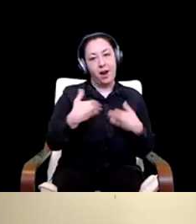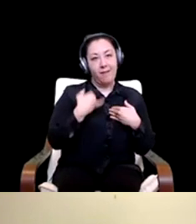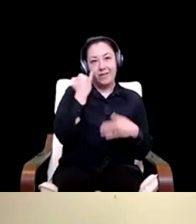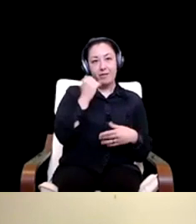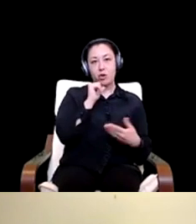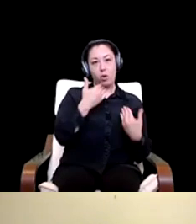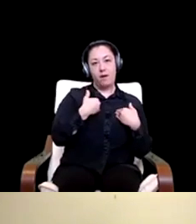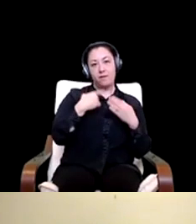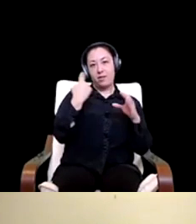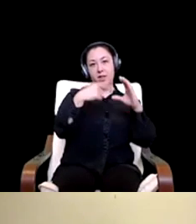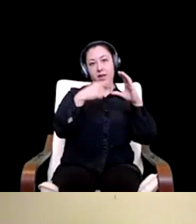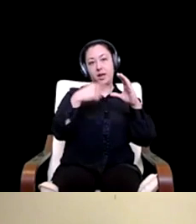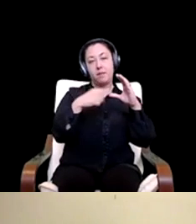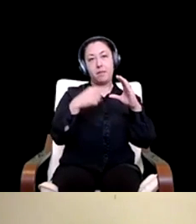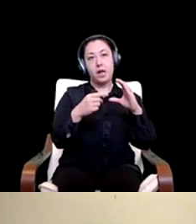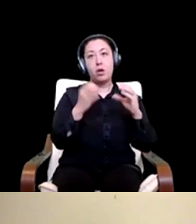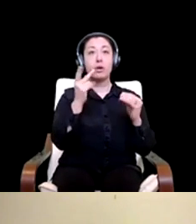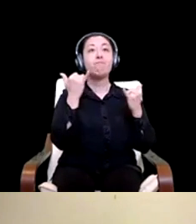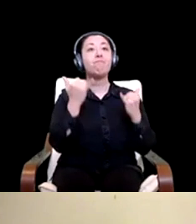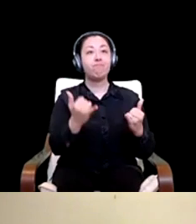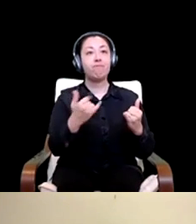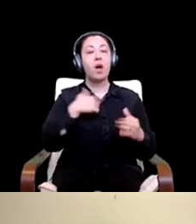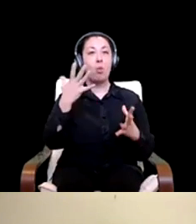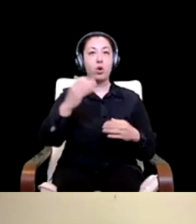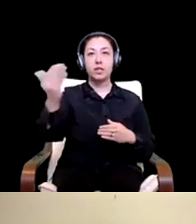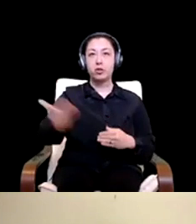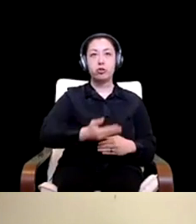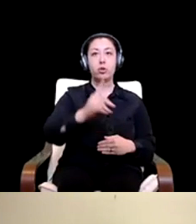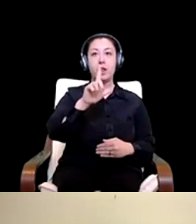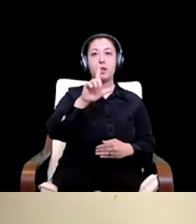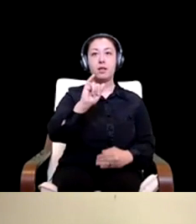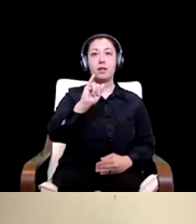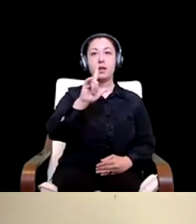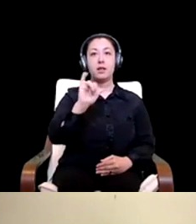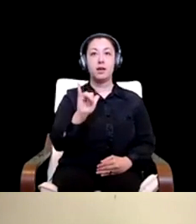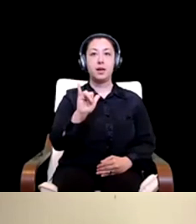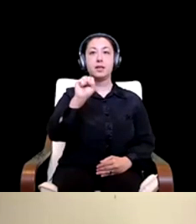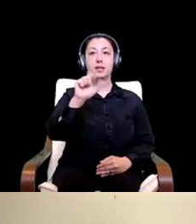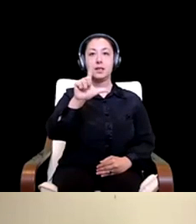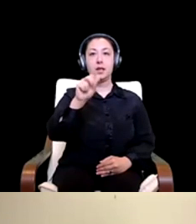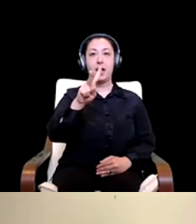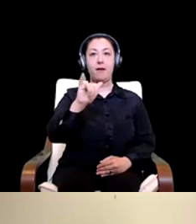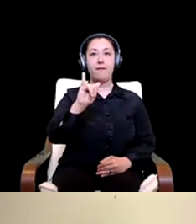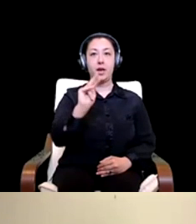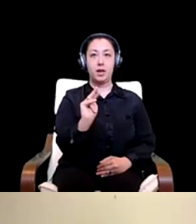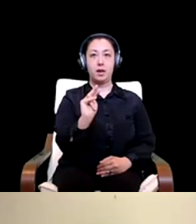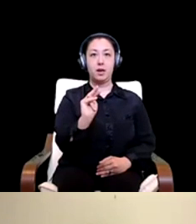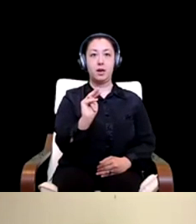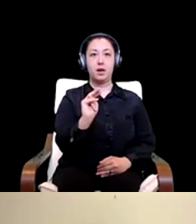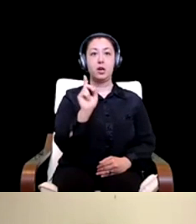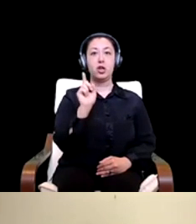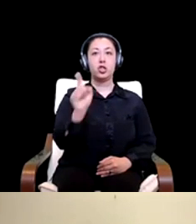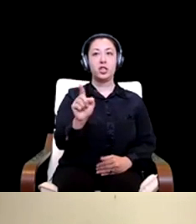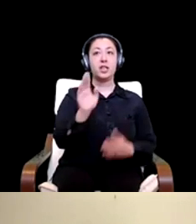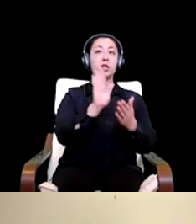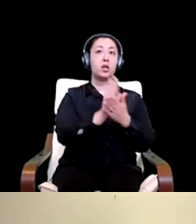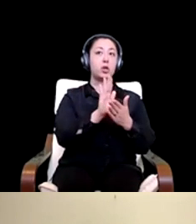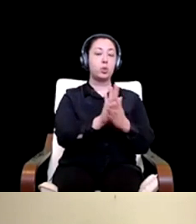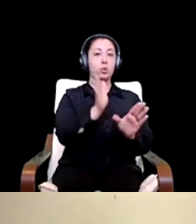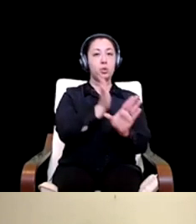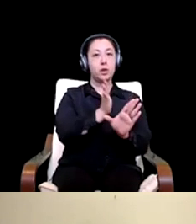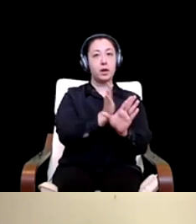Now, I would like to introduce Lily Slavin. Lily is a school psychology doctoral candidate